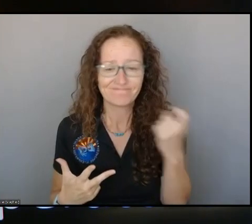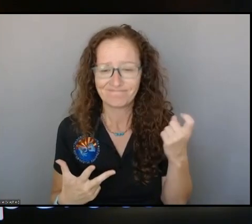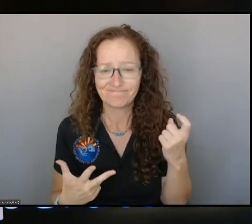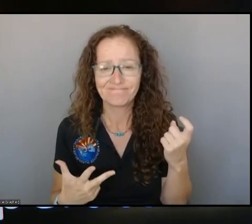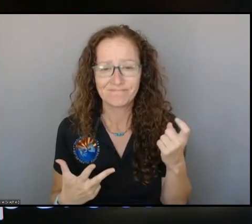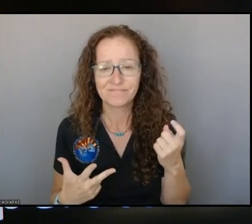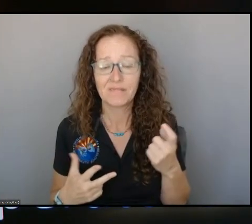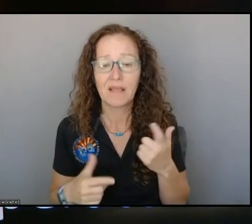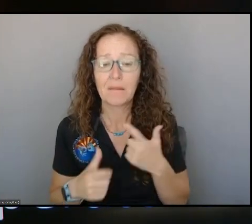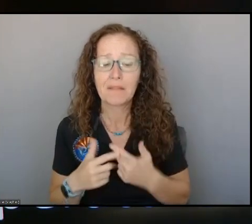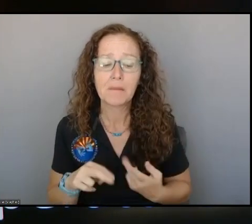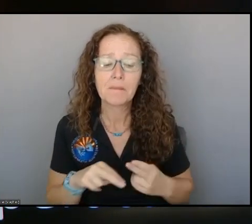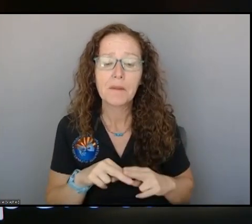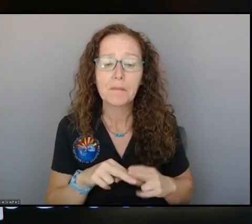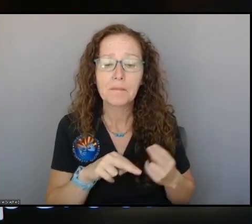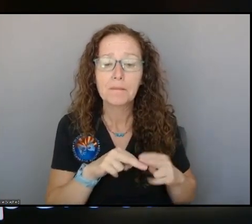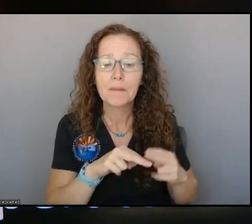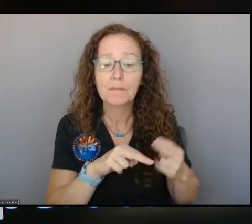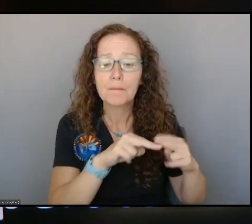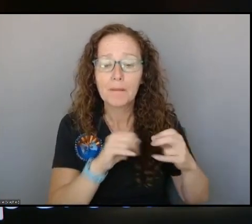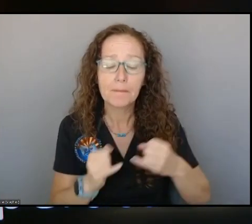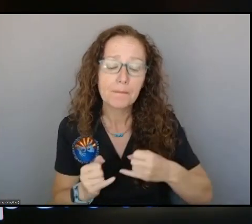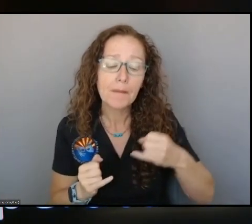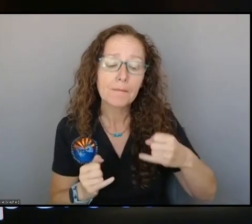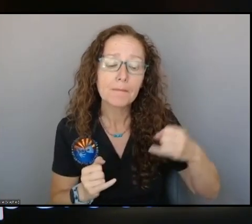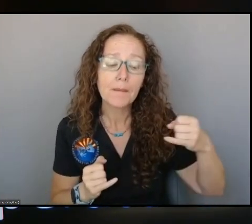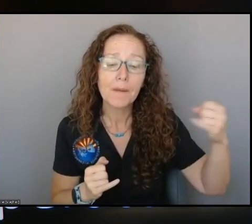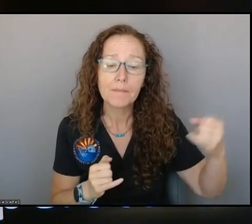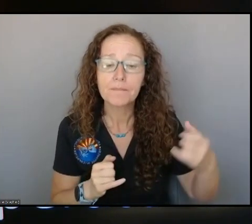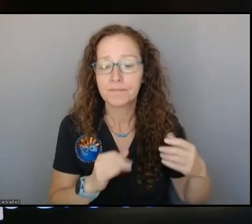the area, but we have a period. Saturday through Tuesday where